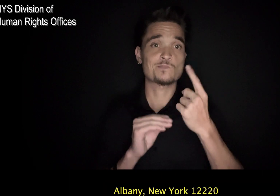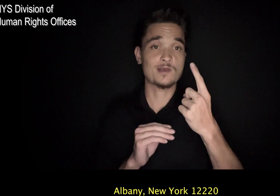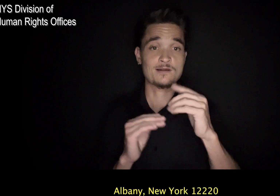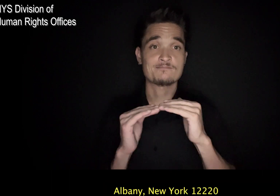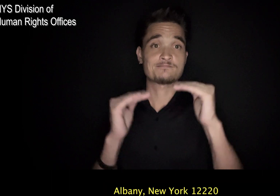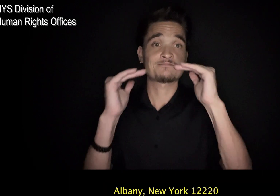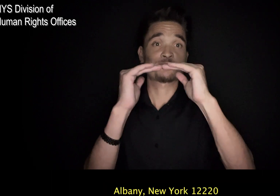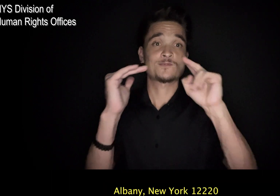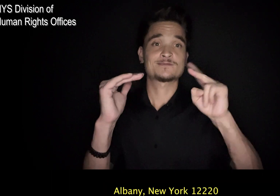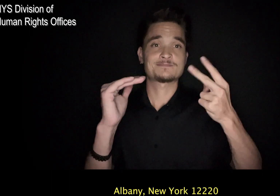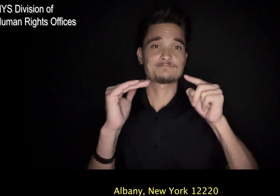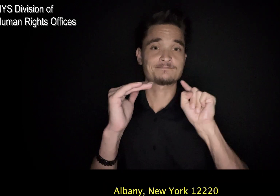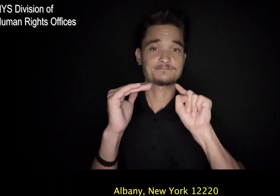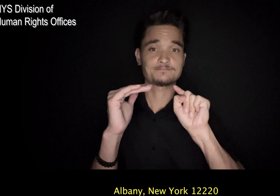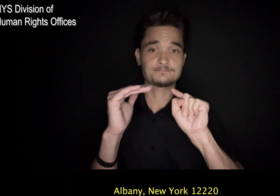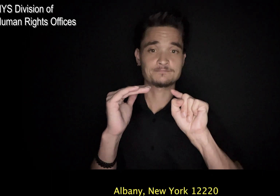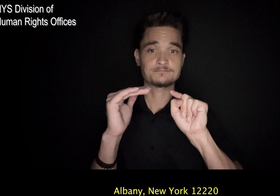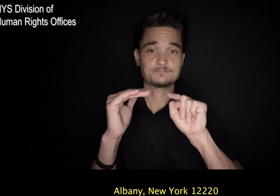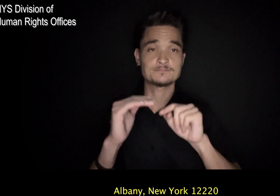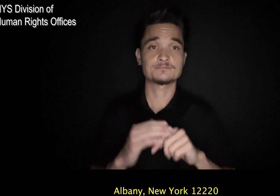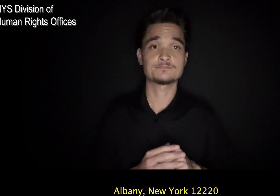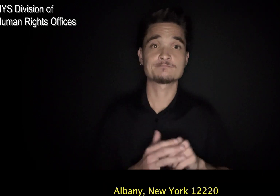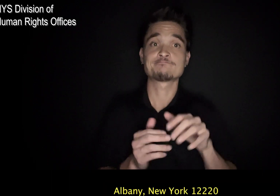Albany, New York 12220